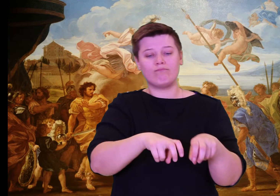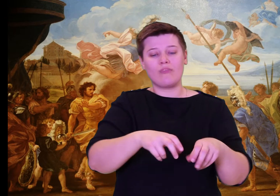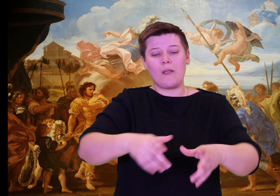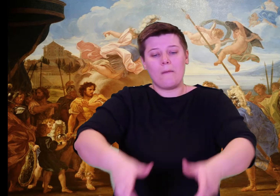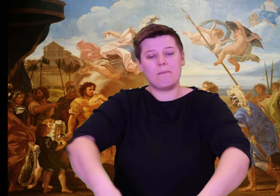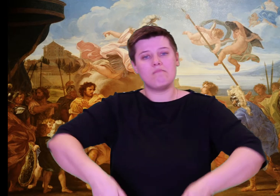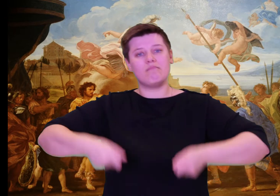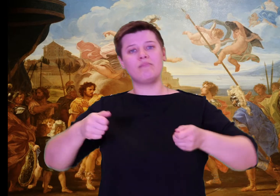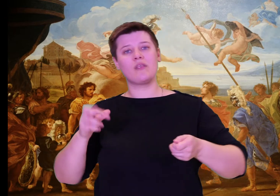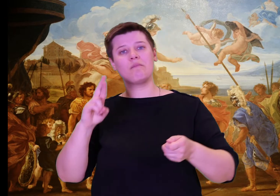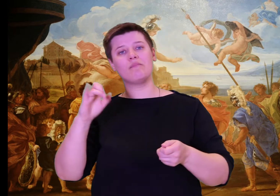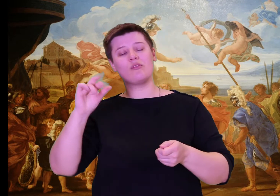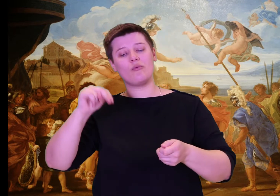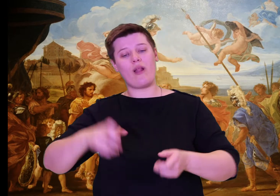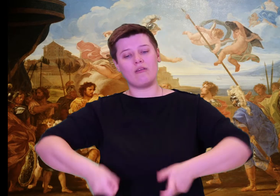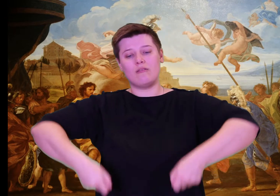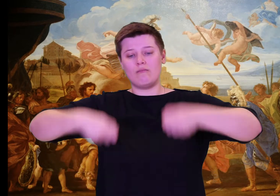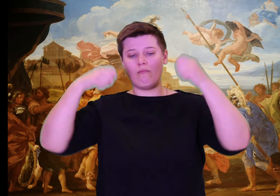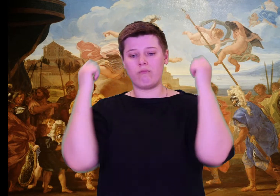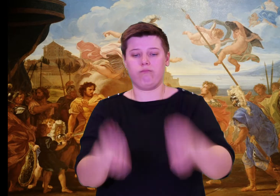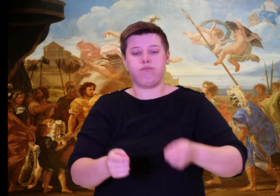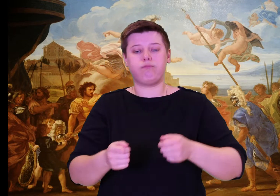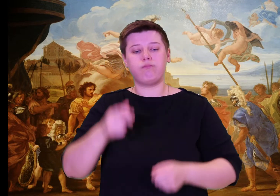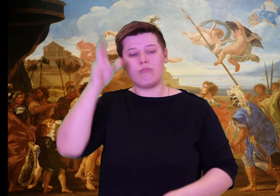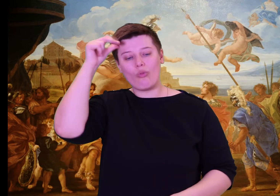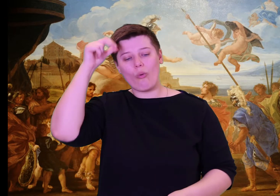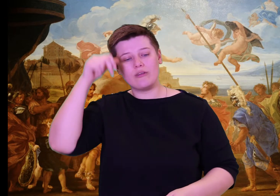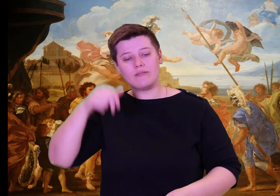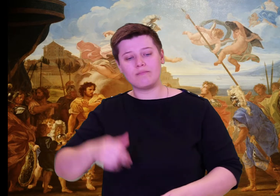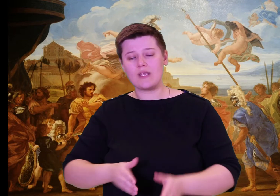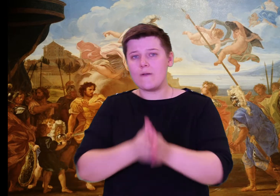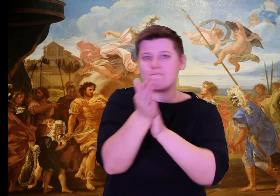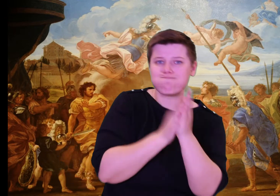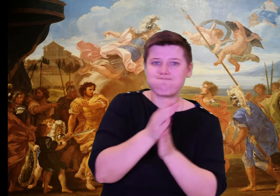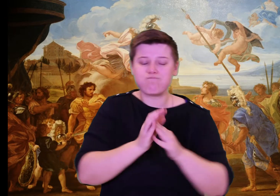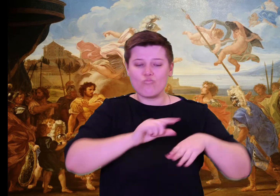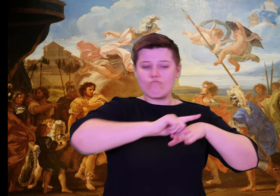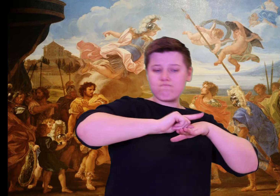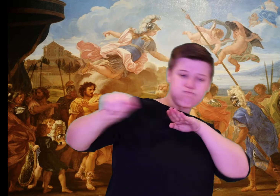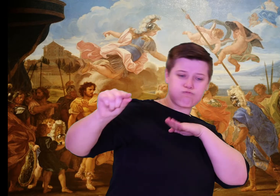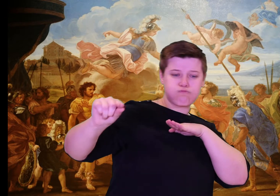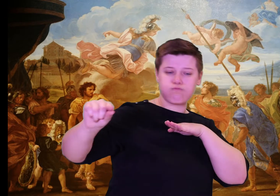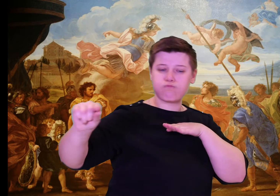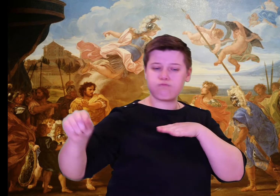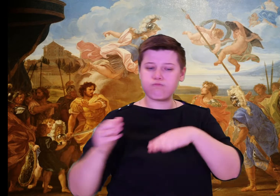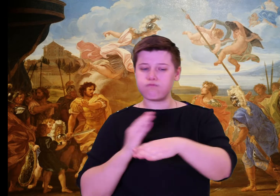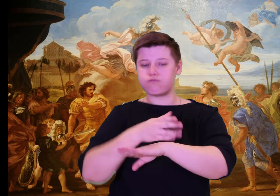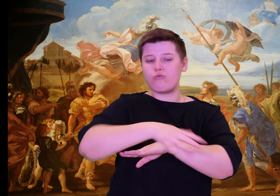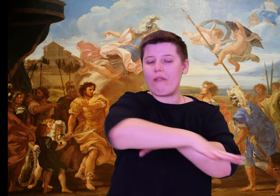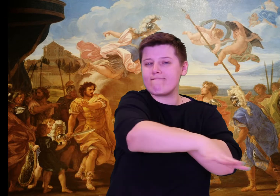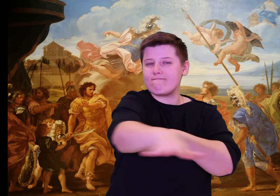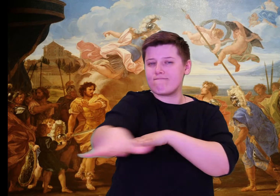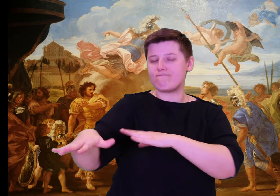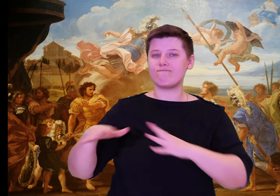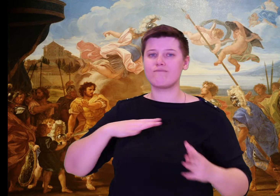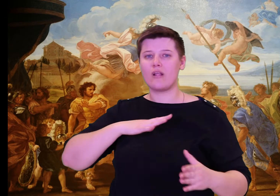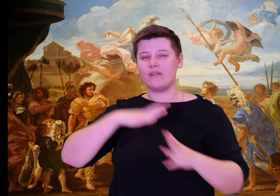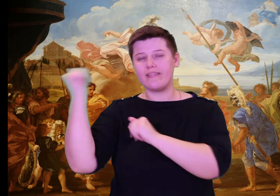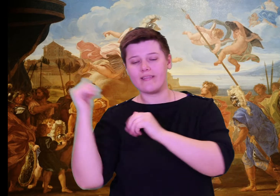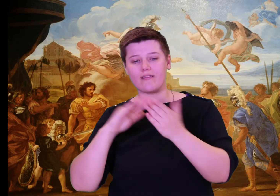journey." They obeyed at once and quickly latched swift horses to the carriage.